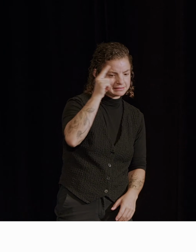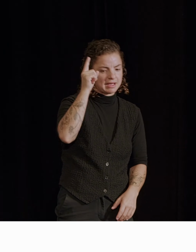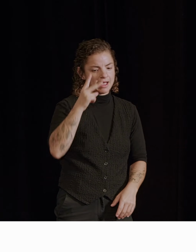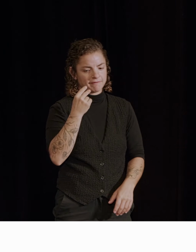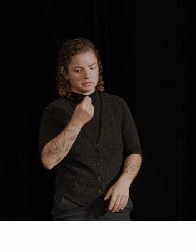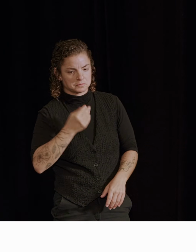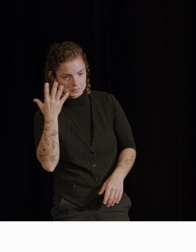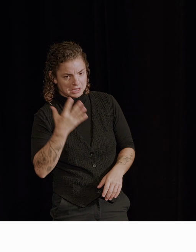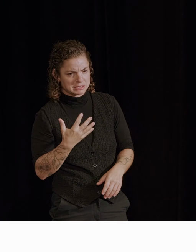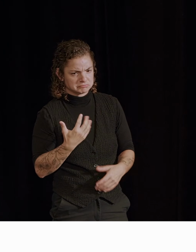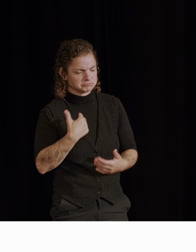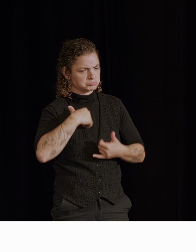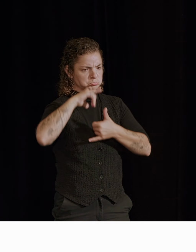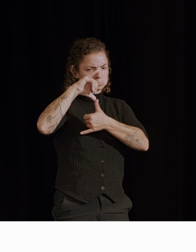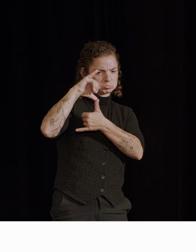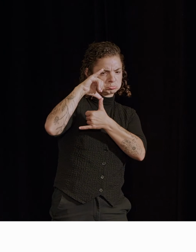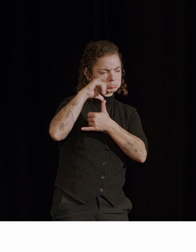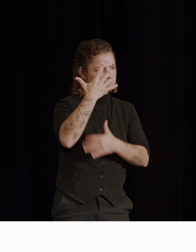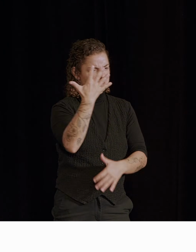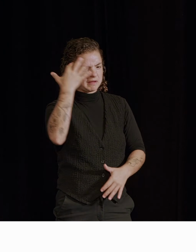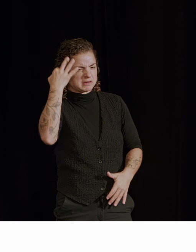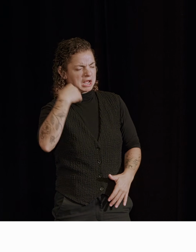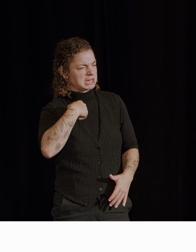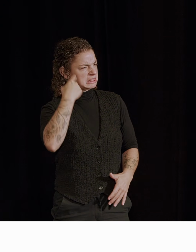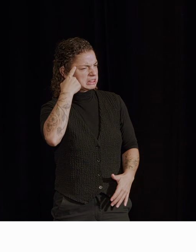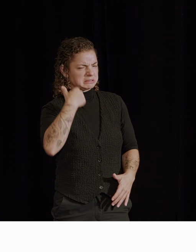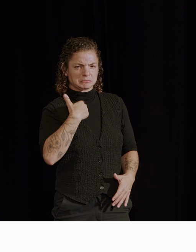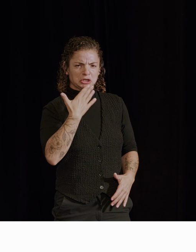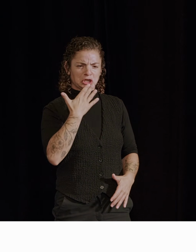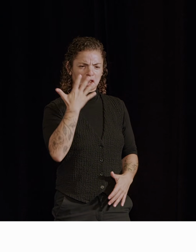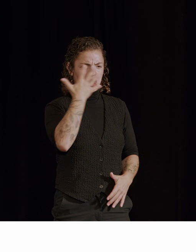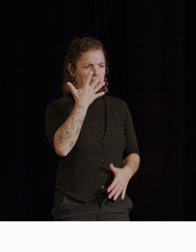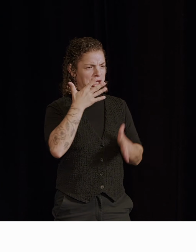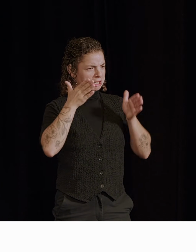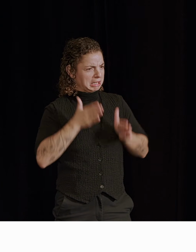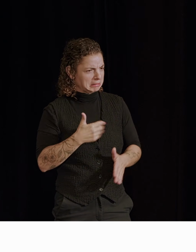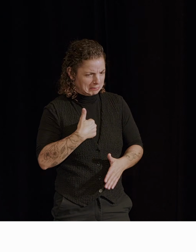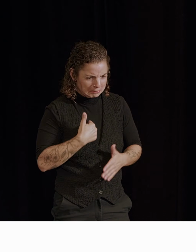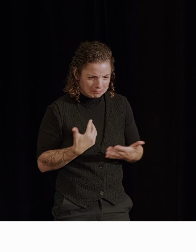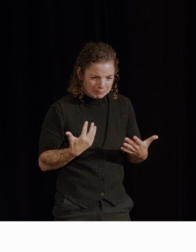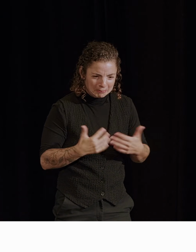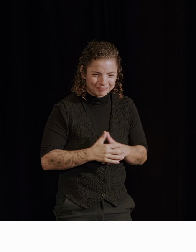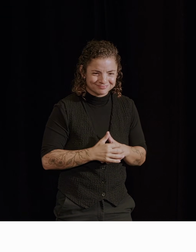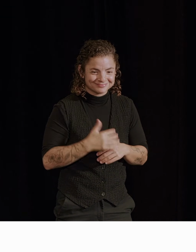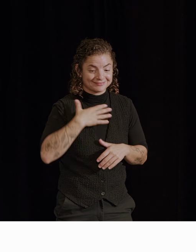With a long ponytail that my family is kind of making fun of me for. And